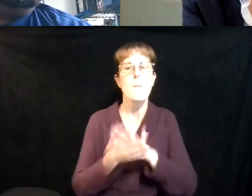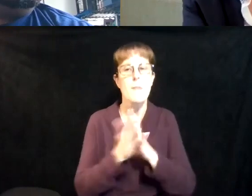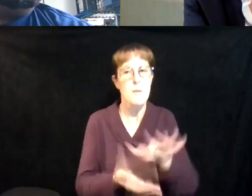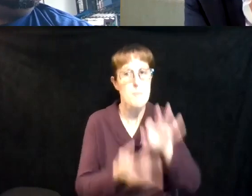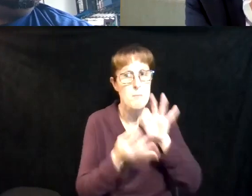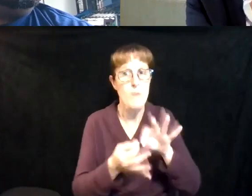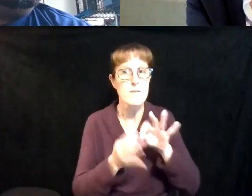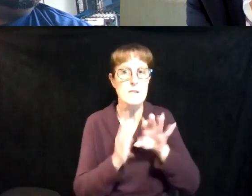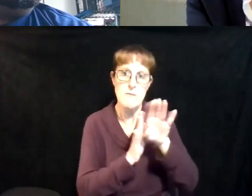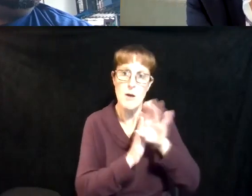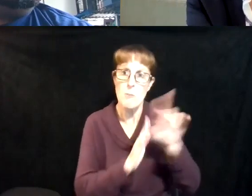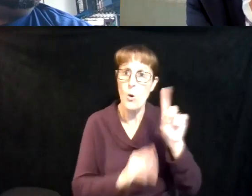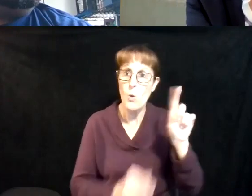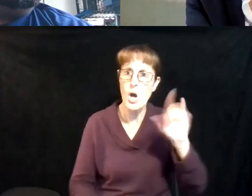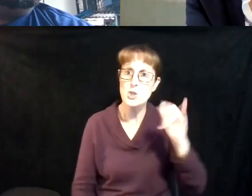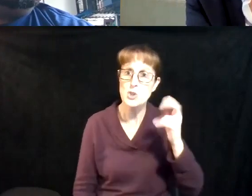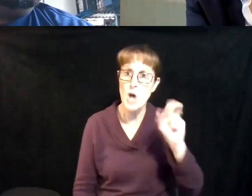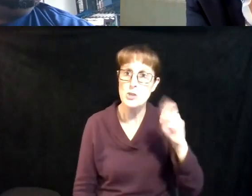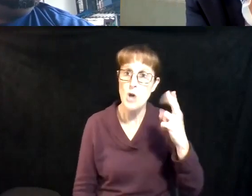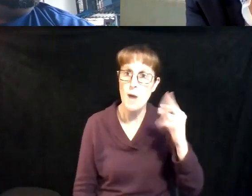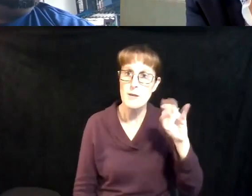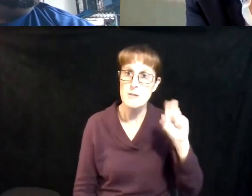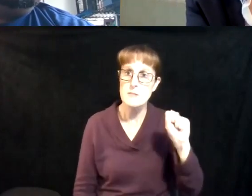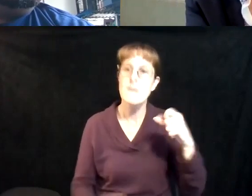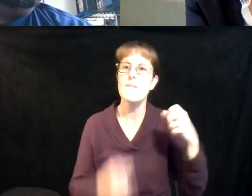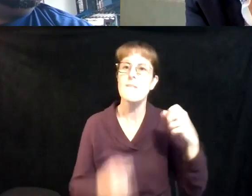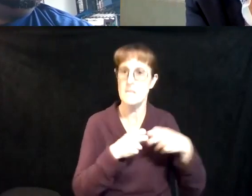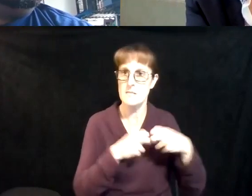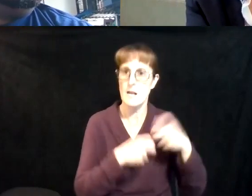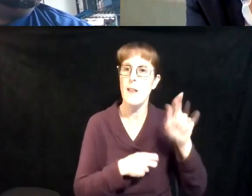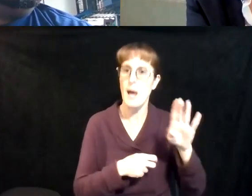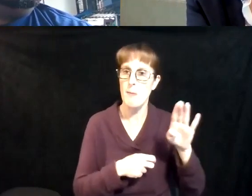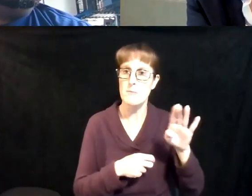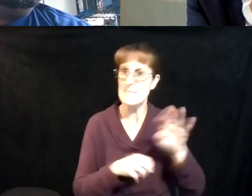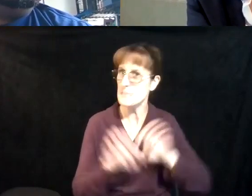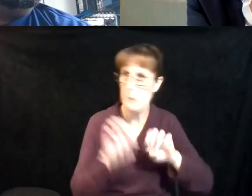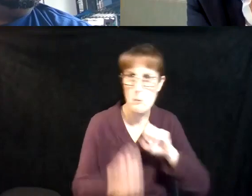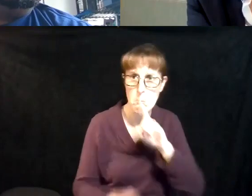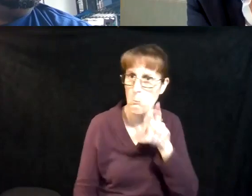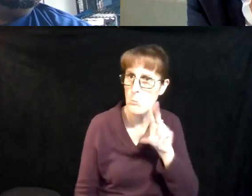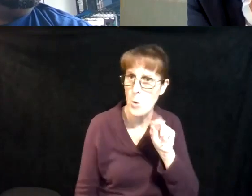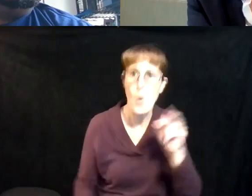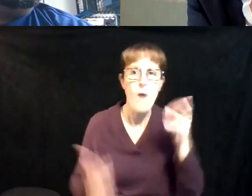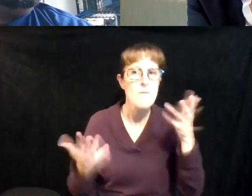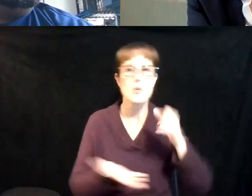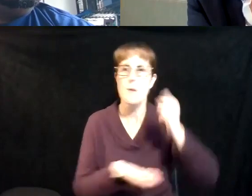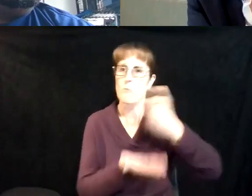it's not experimental, that it had been approved for use and that it is being prepared for marketing.